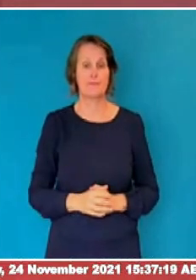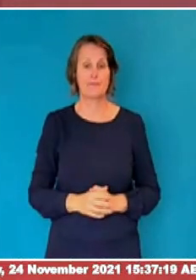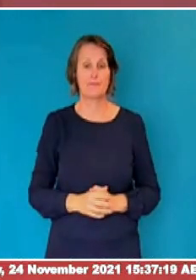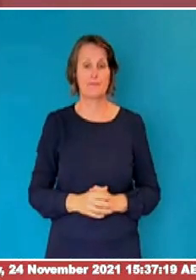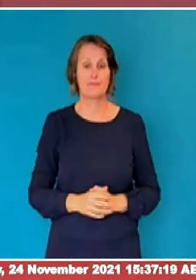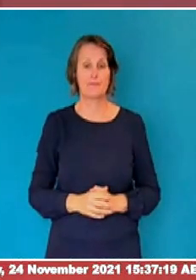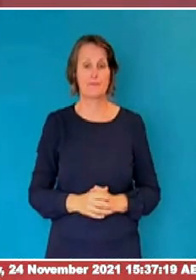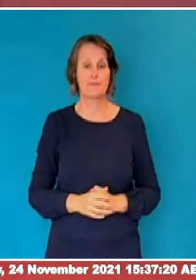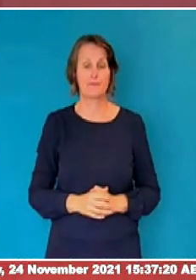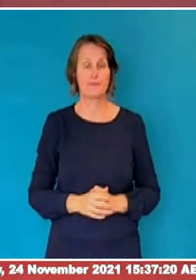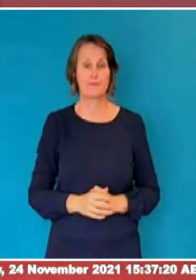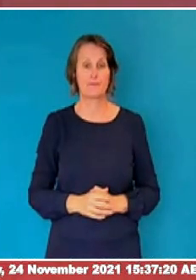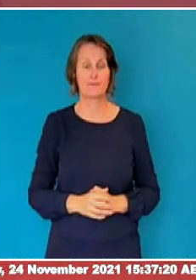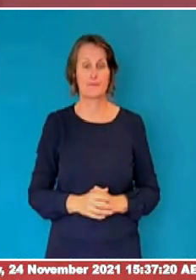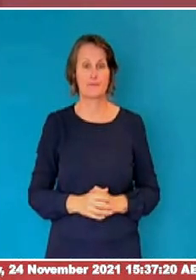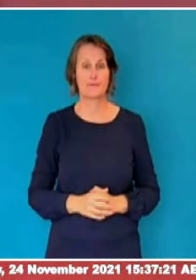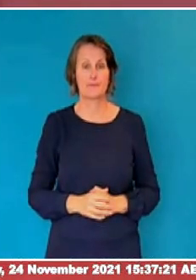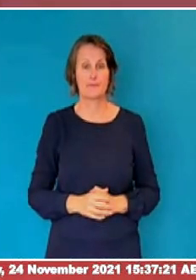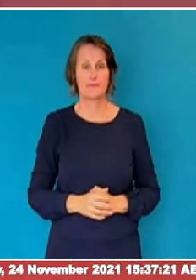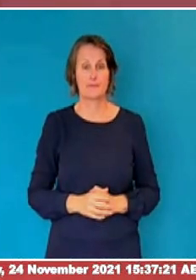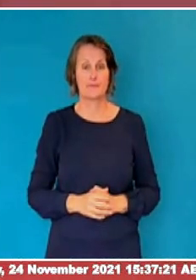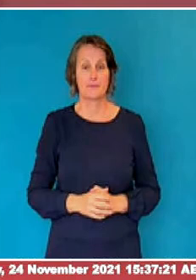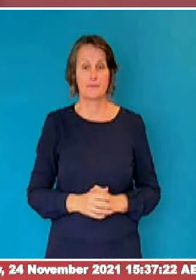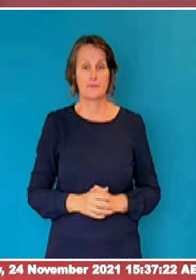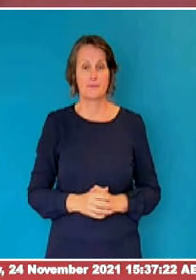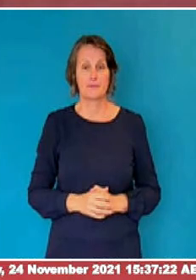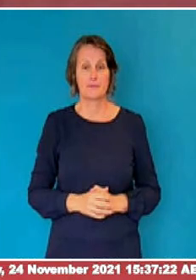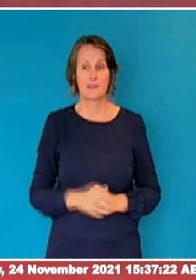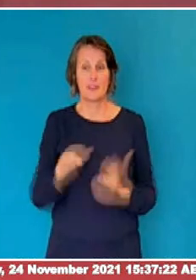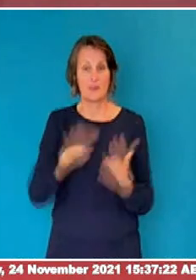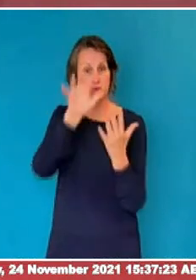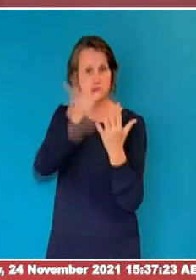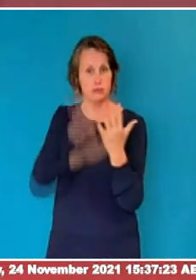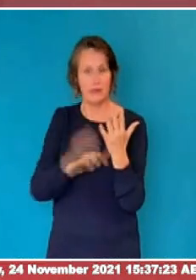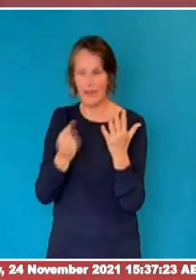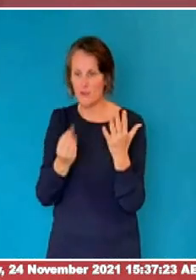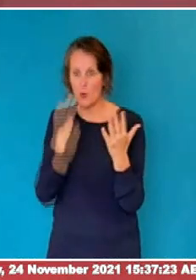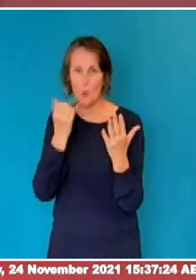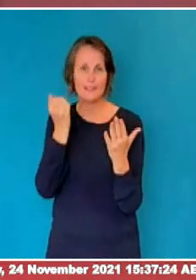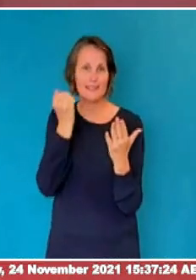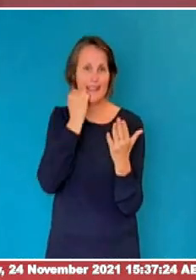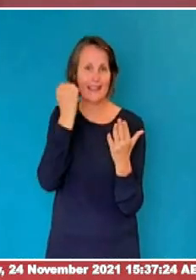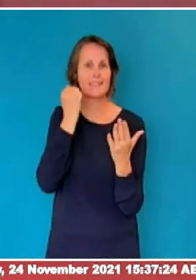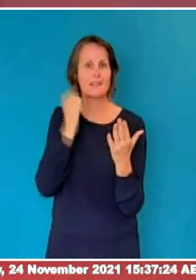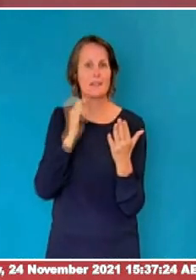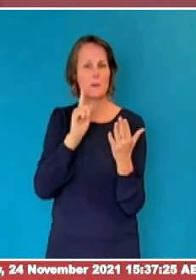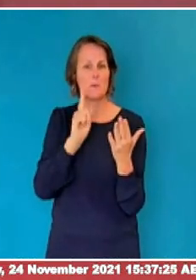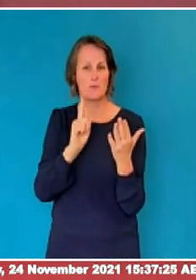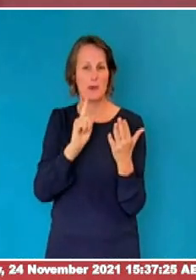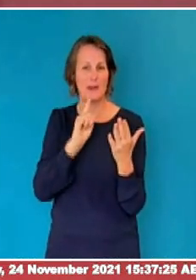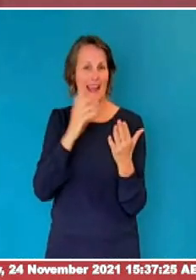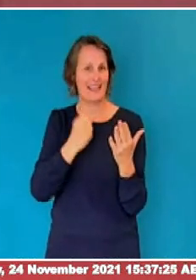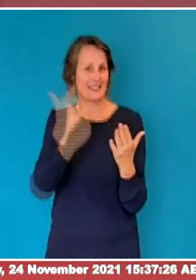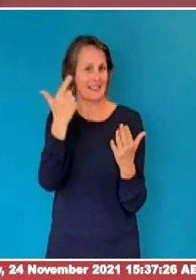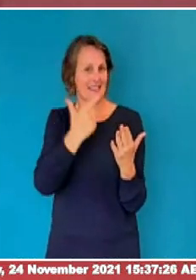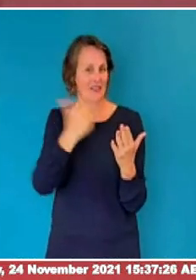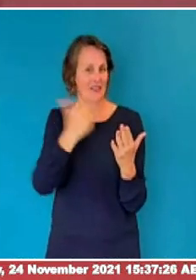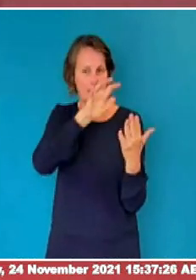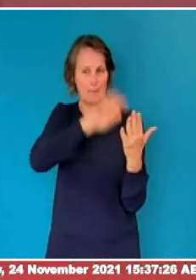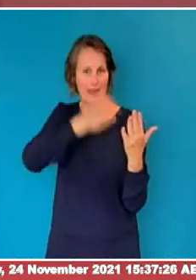It is an undated statement but it runs to some 17 pages and then a series